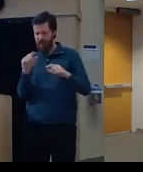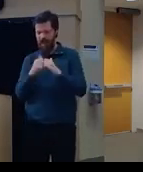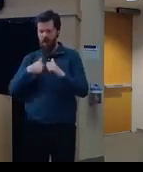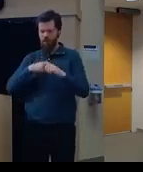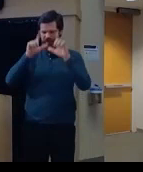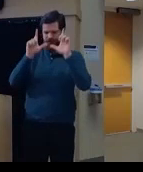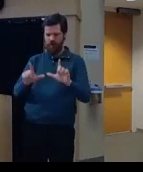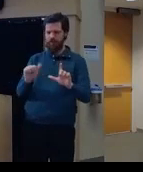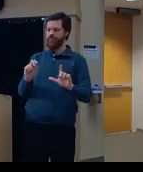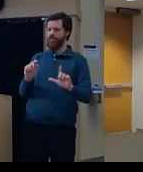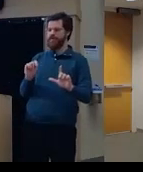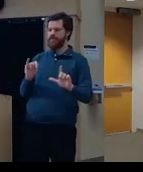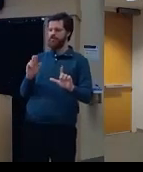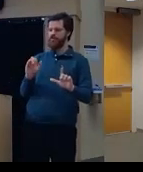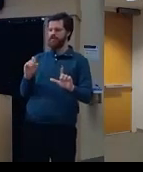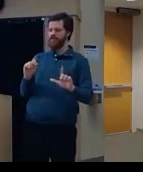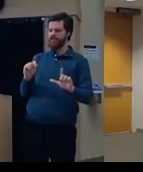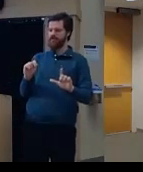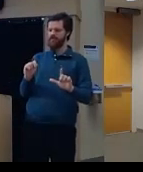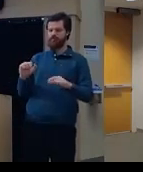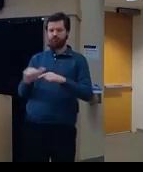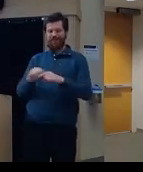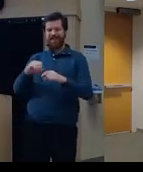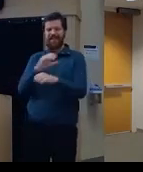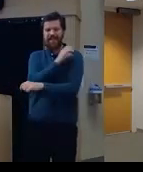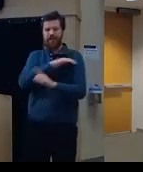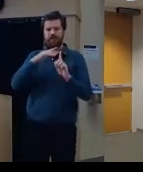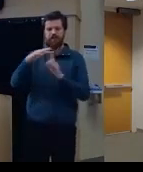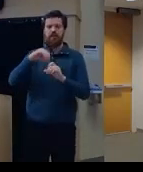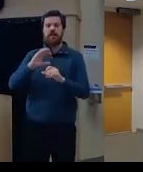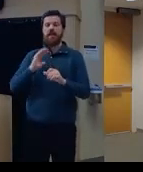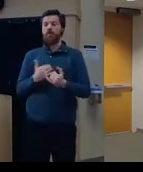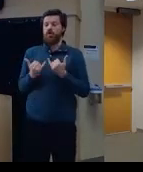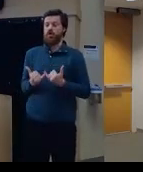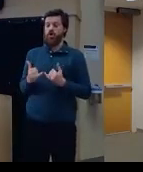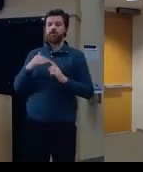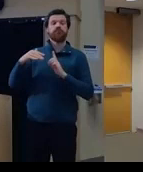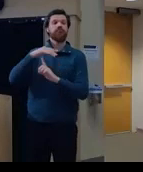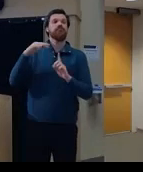anti-ra is practice in a clinical setting in our current space particularly for individuals who